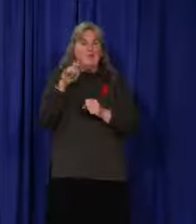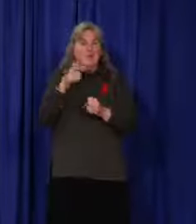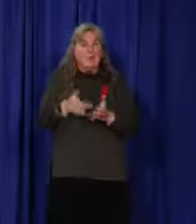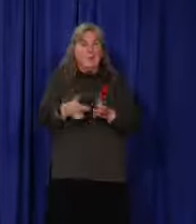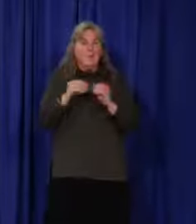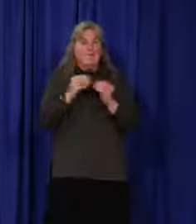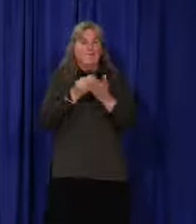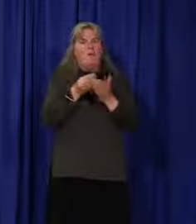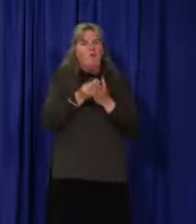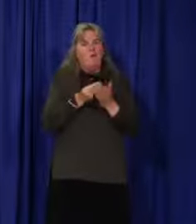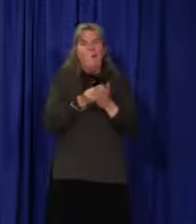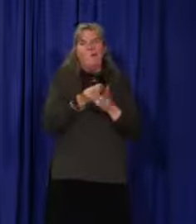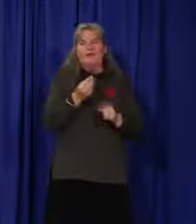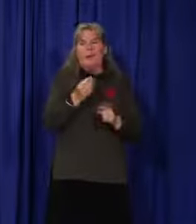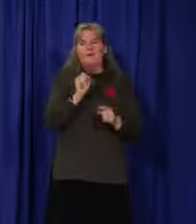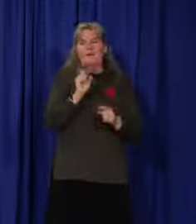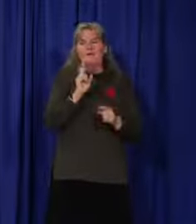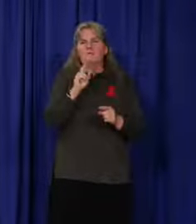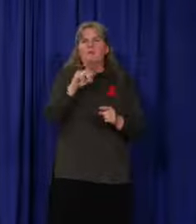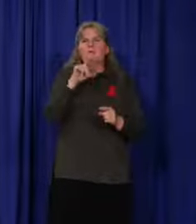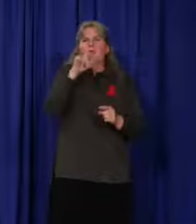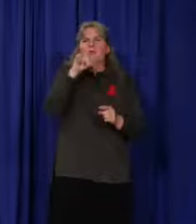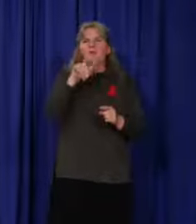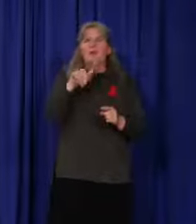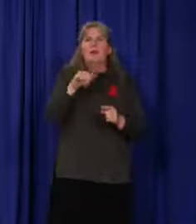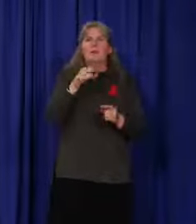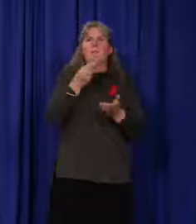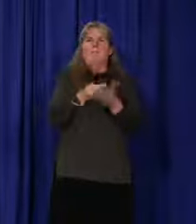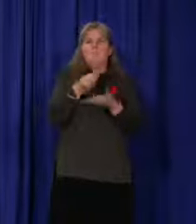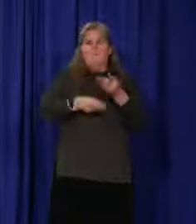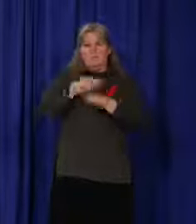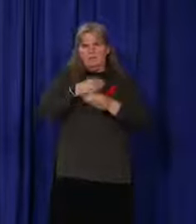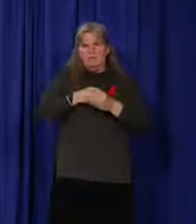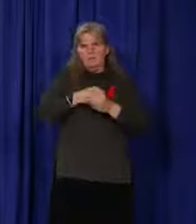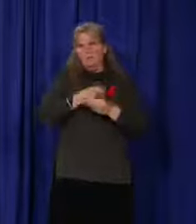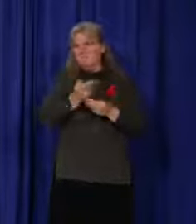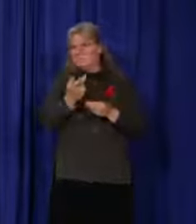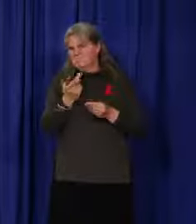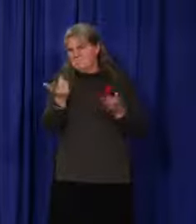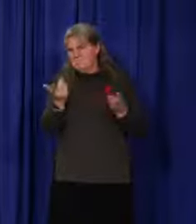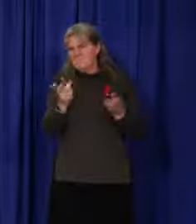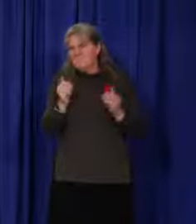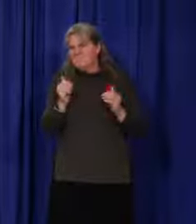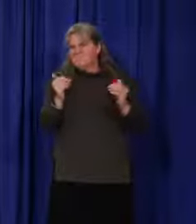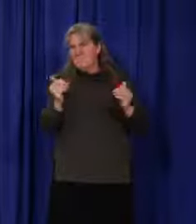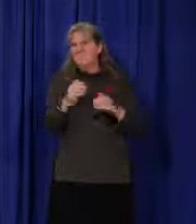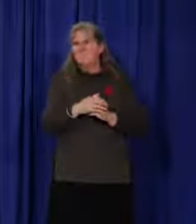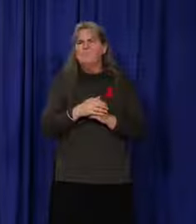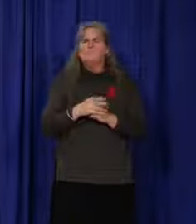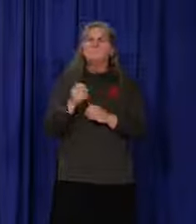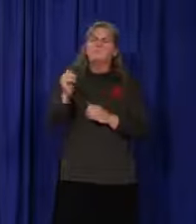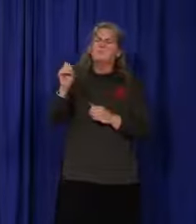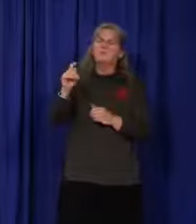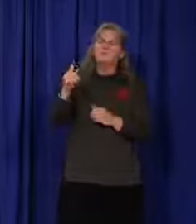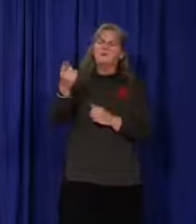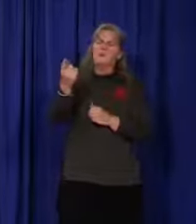I don't have an up to date number about how subscribed those numbers are right now. And again, we just finished